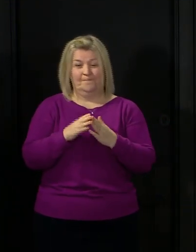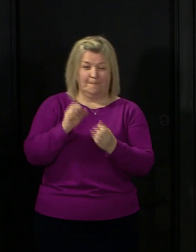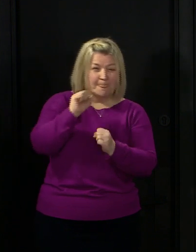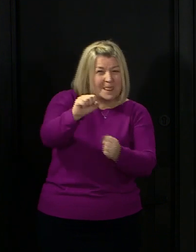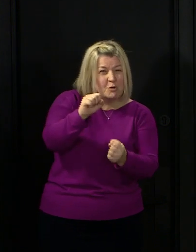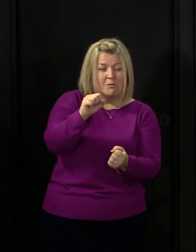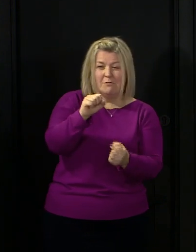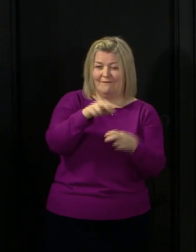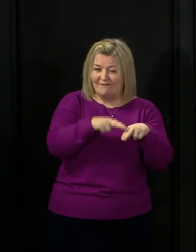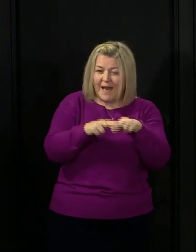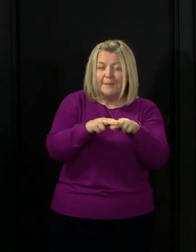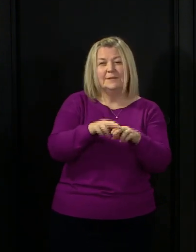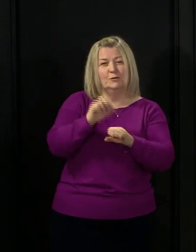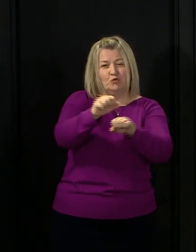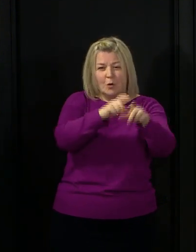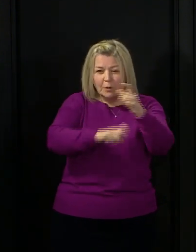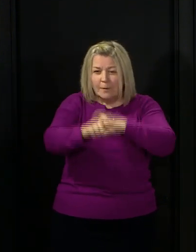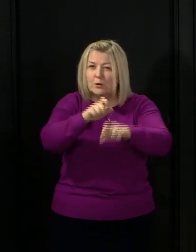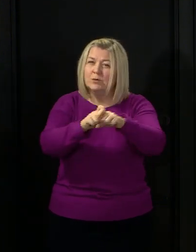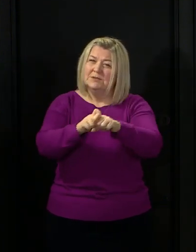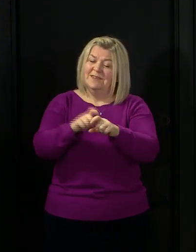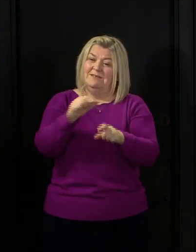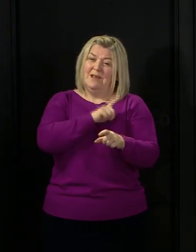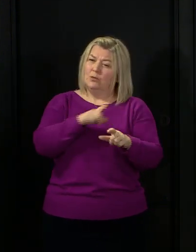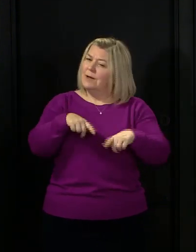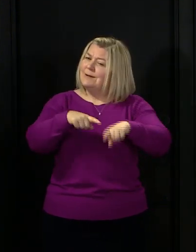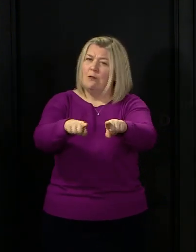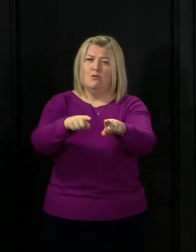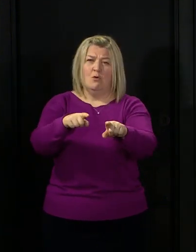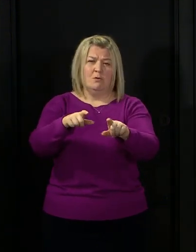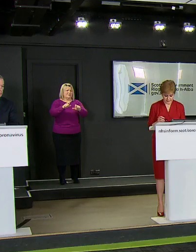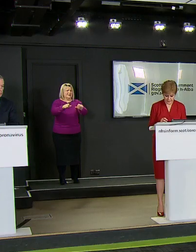your family and the community. And that's why we're asking you to do it. Tom Peterkin